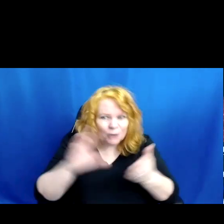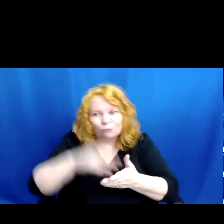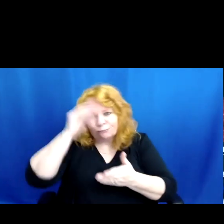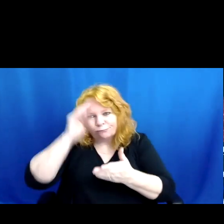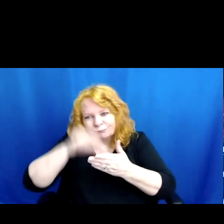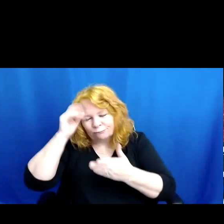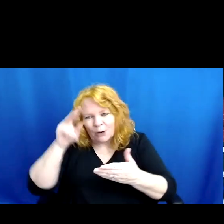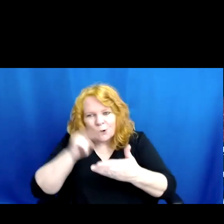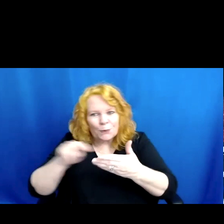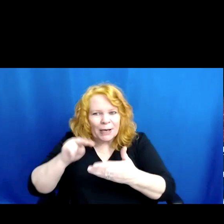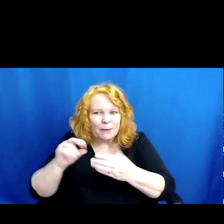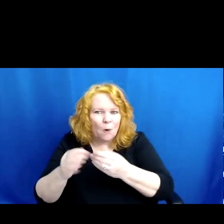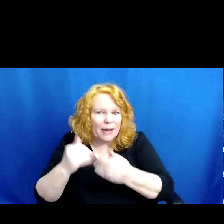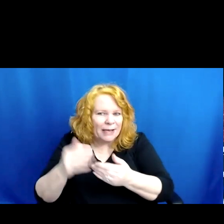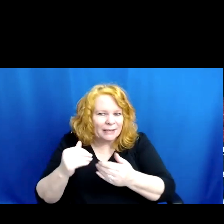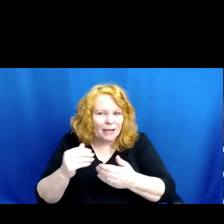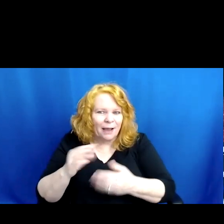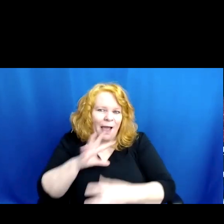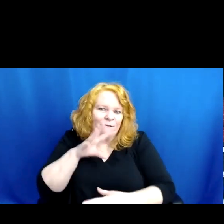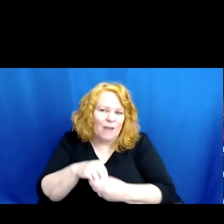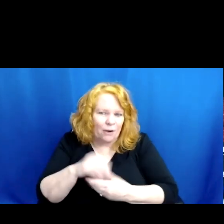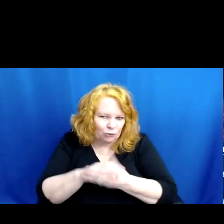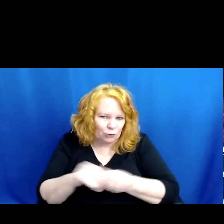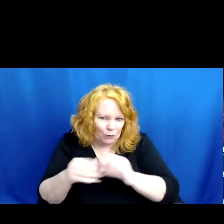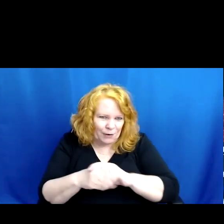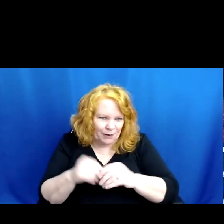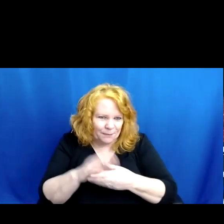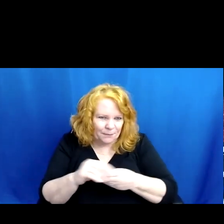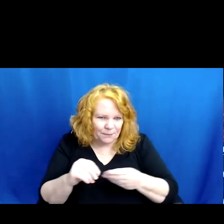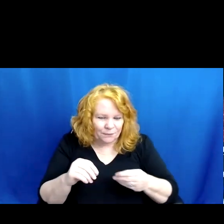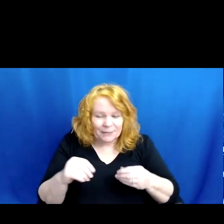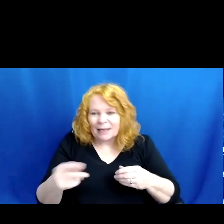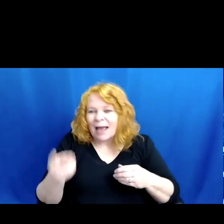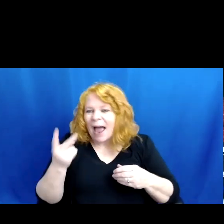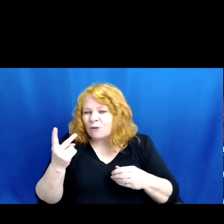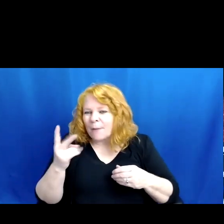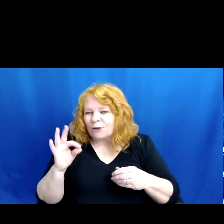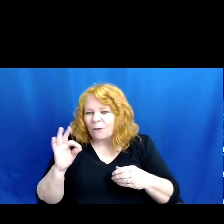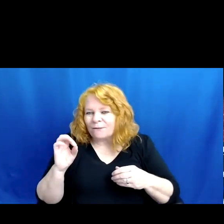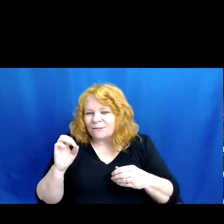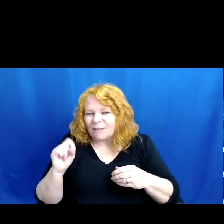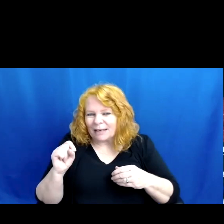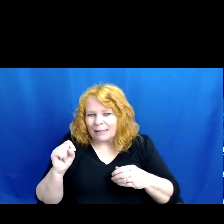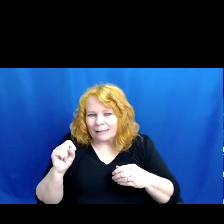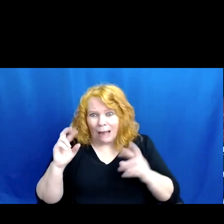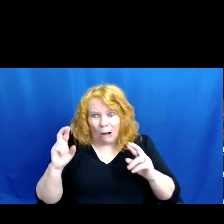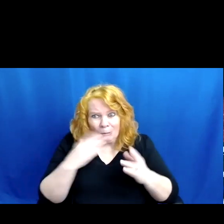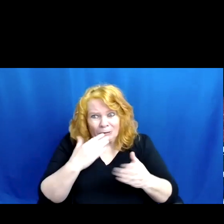I am just going to make two little feet. Hopefully a good free hand drawer.